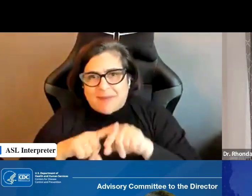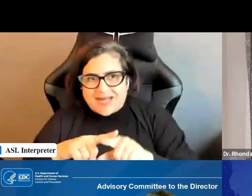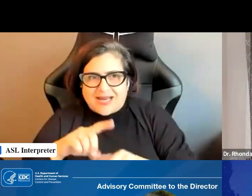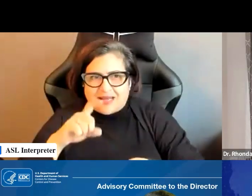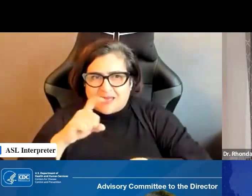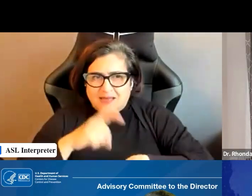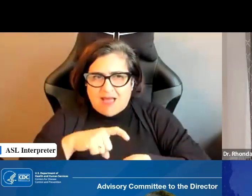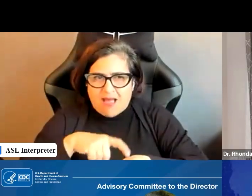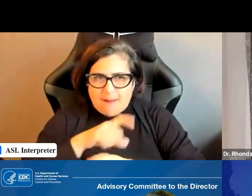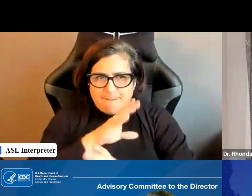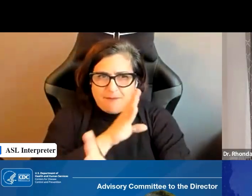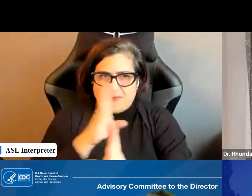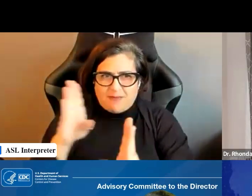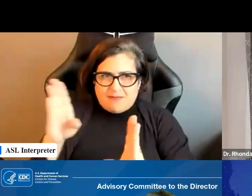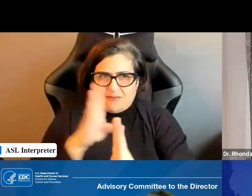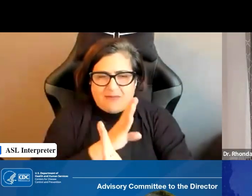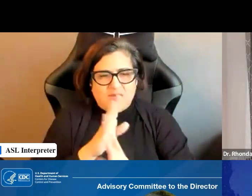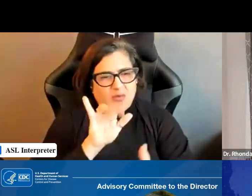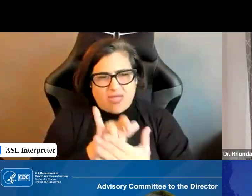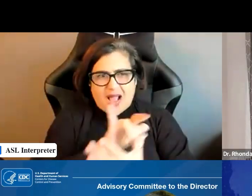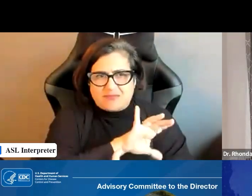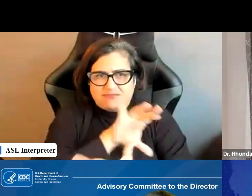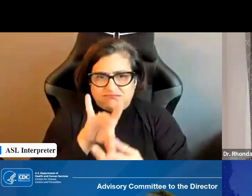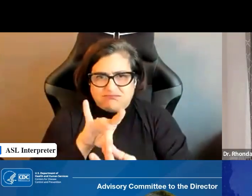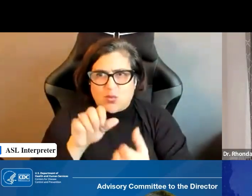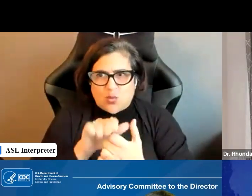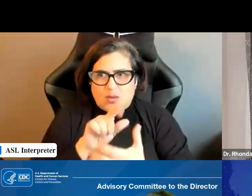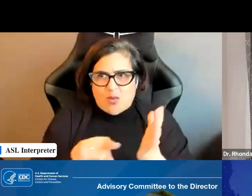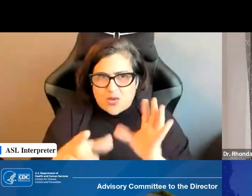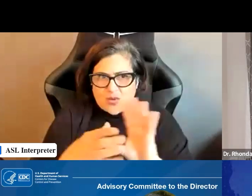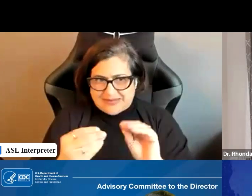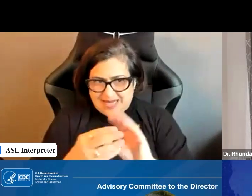And so, I mean, I think that all goes Kate to what you were saying, but you know,